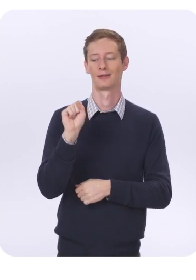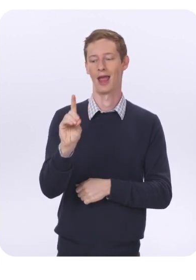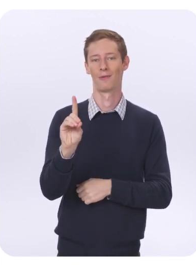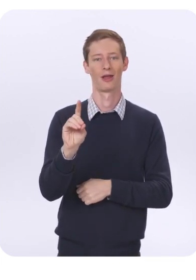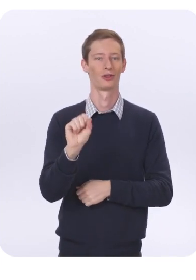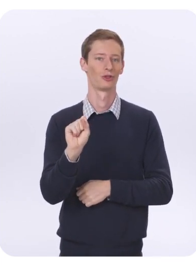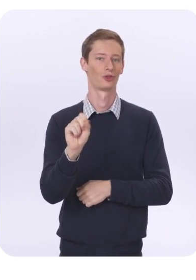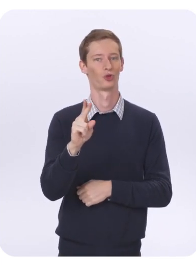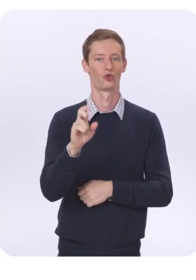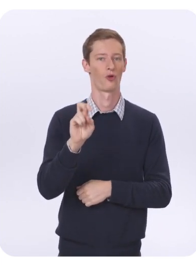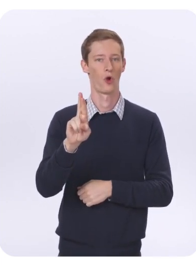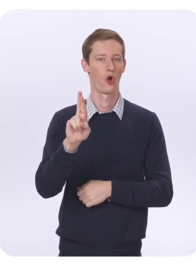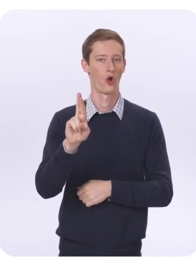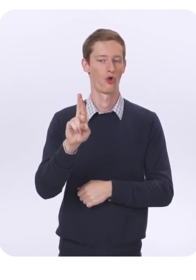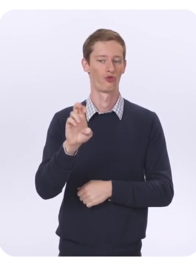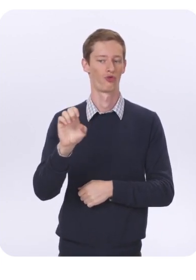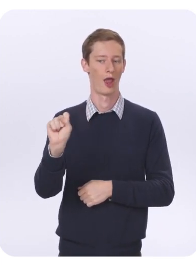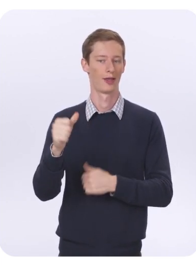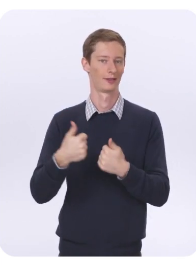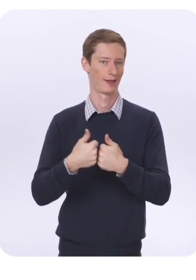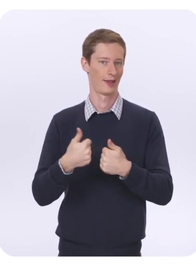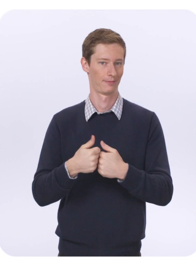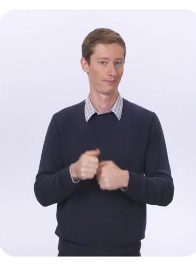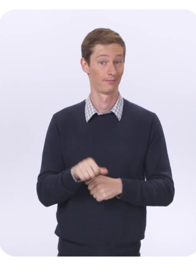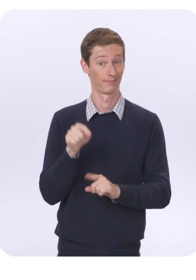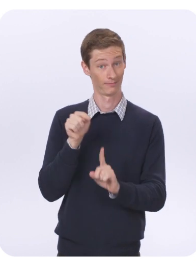It’s a VR optimized, edge-aware scaling